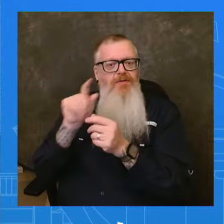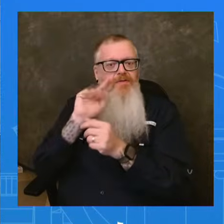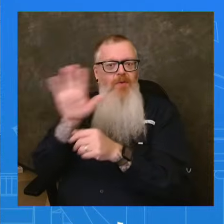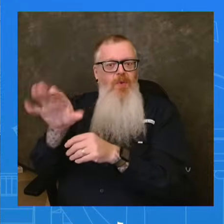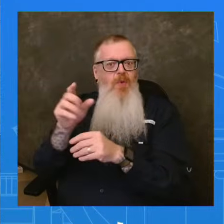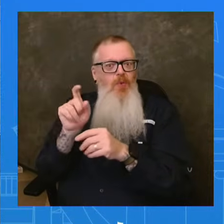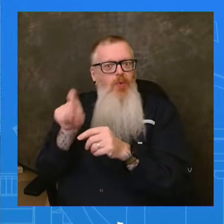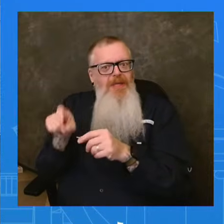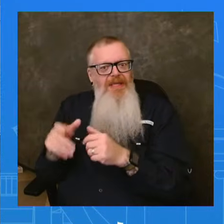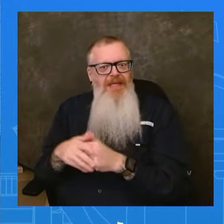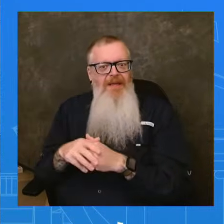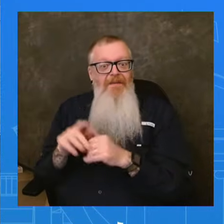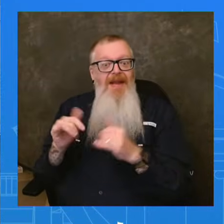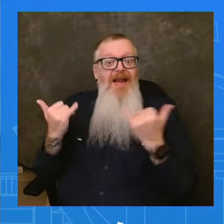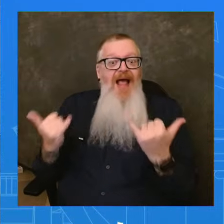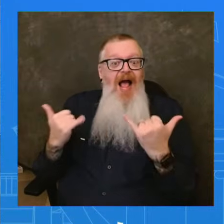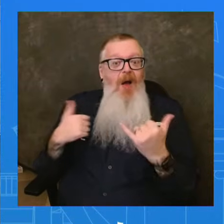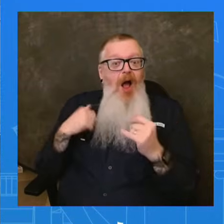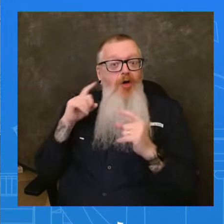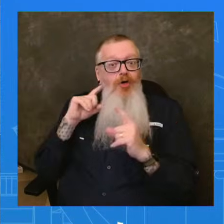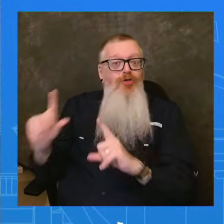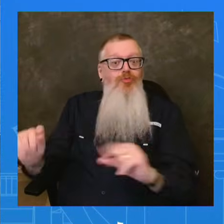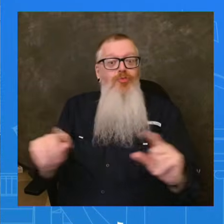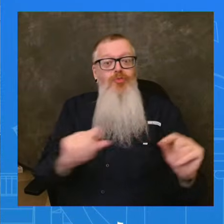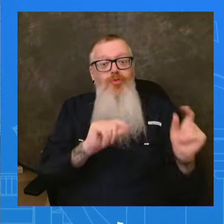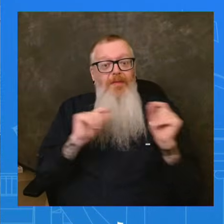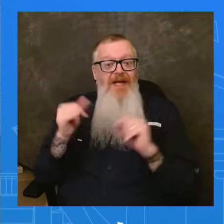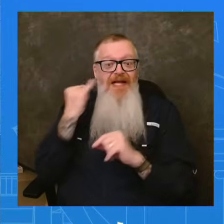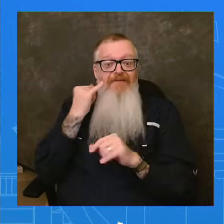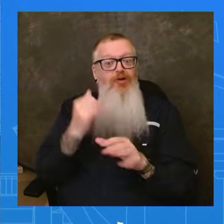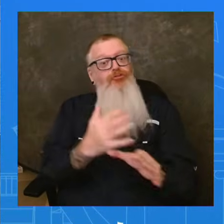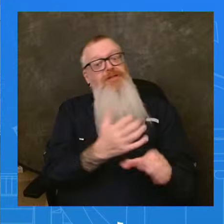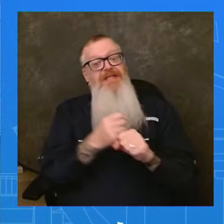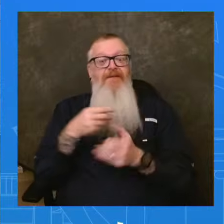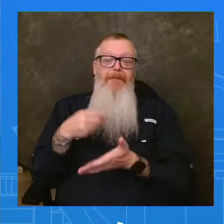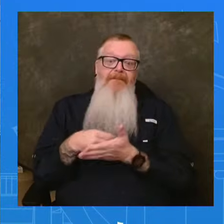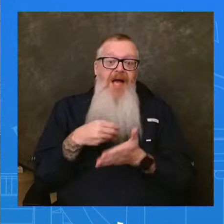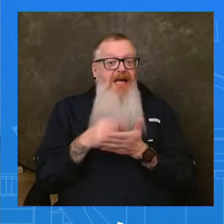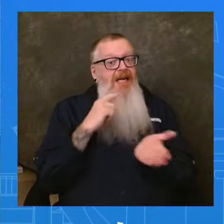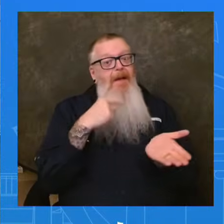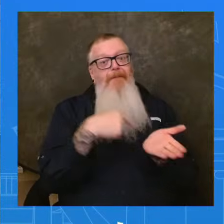you received this money and you didn't pay it back that we would take your home. Simply untrue.